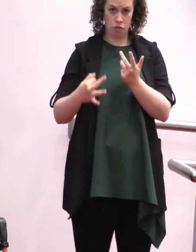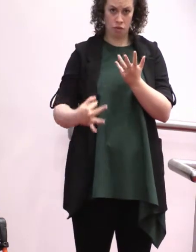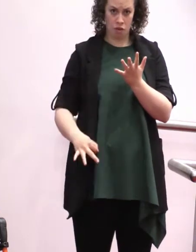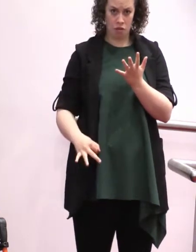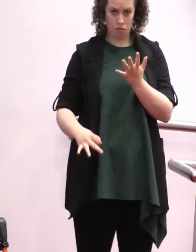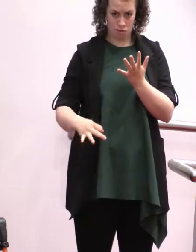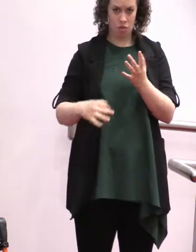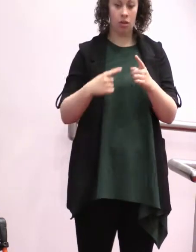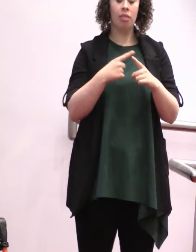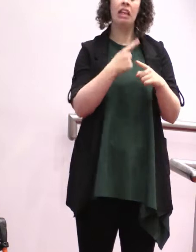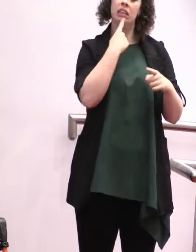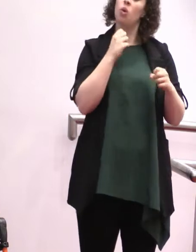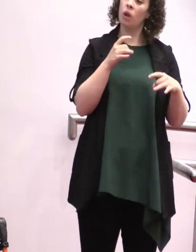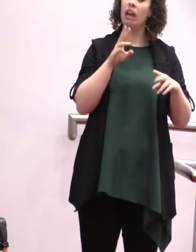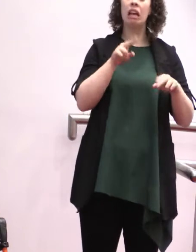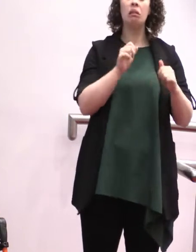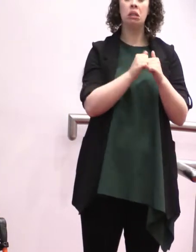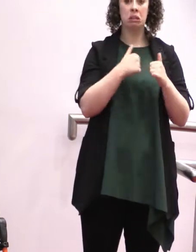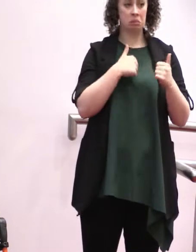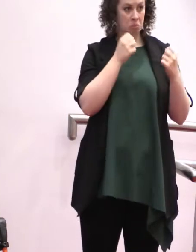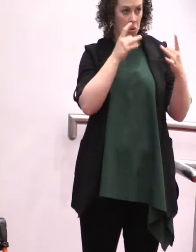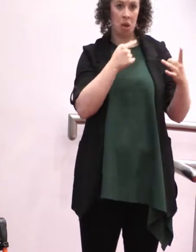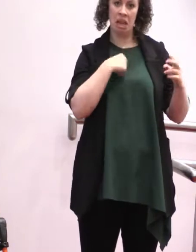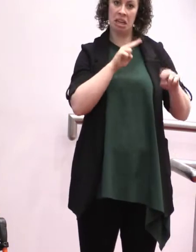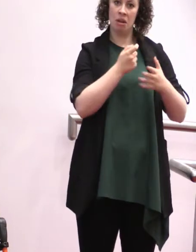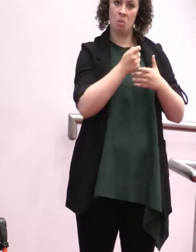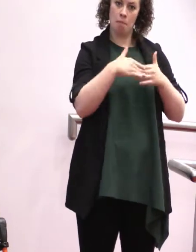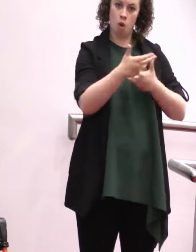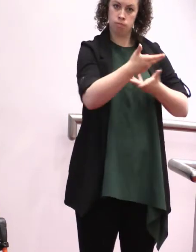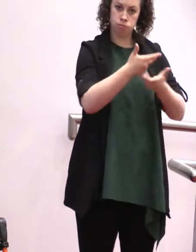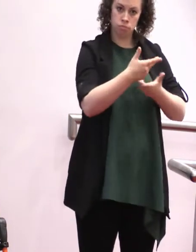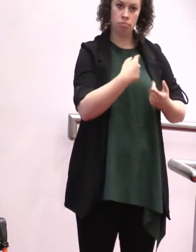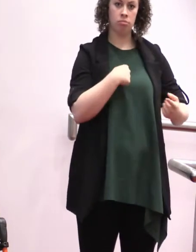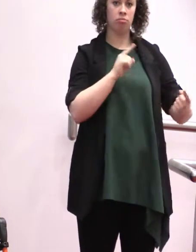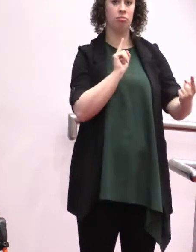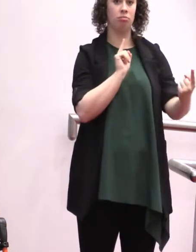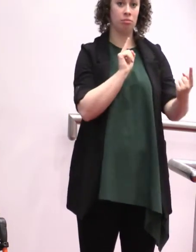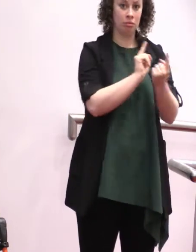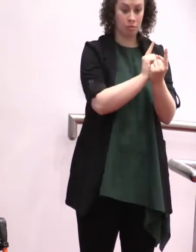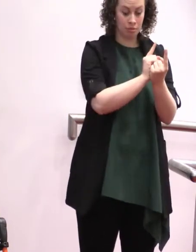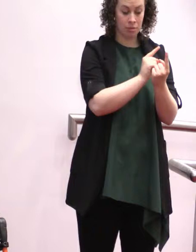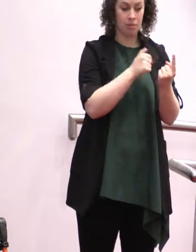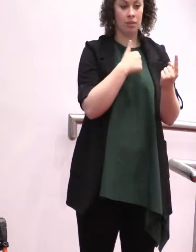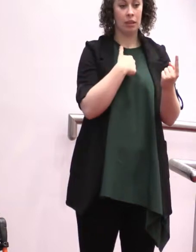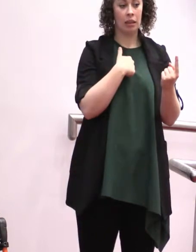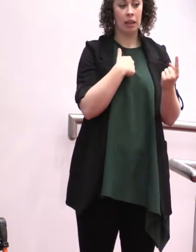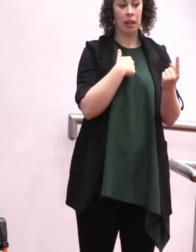I was offered a meeting and I was hurt.